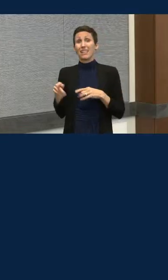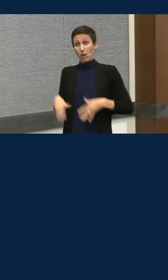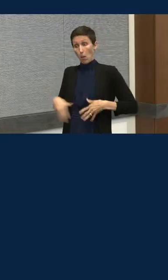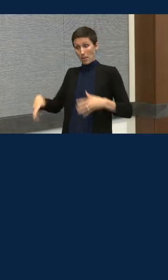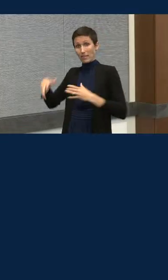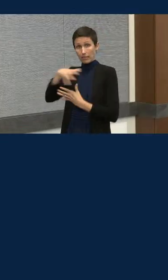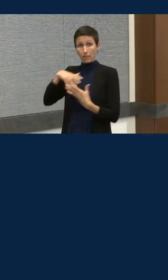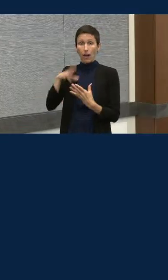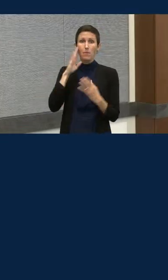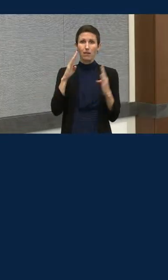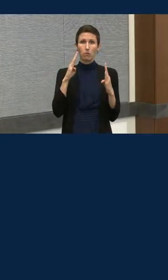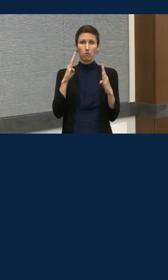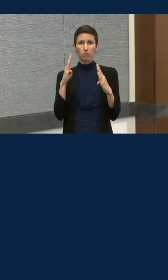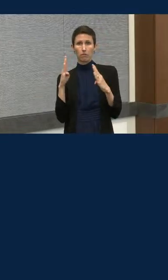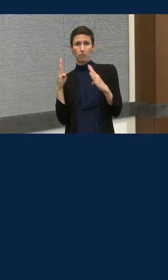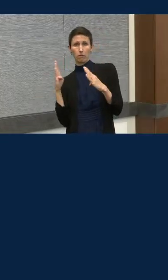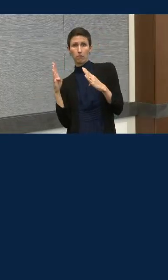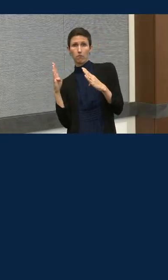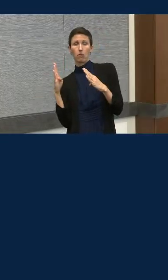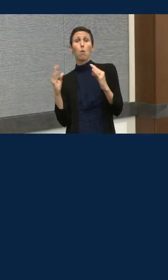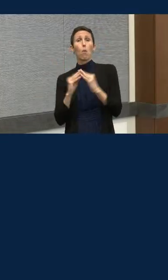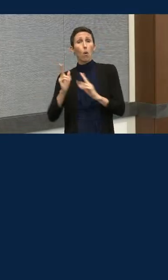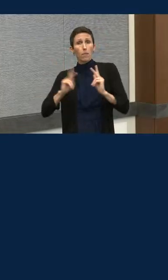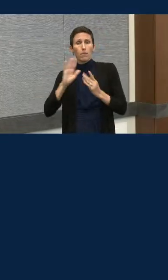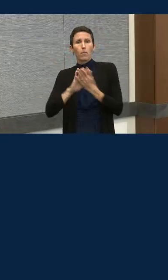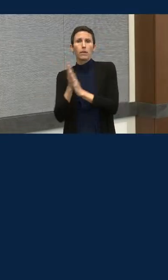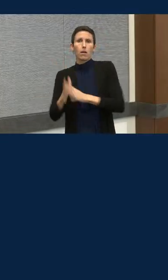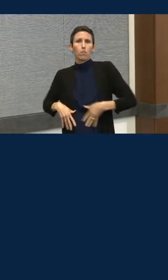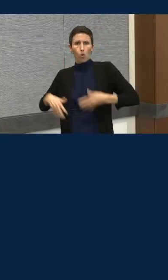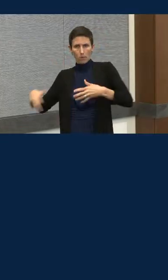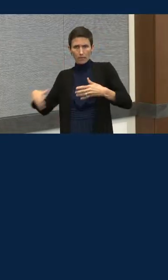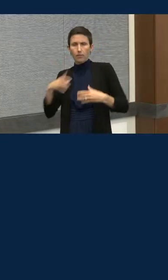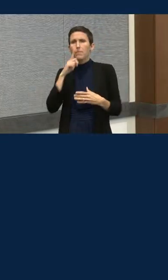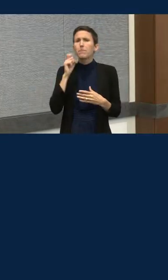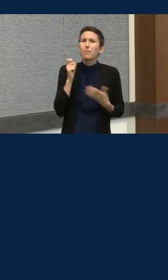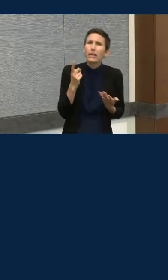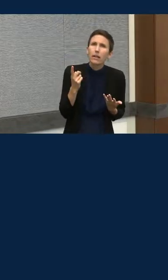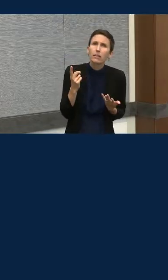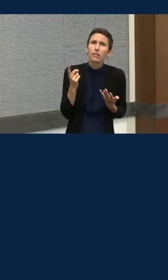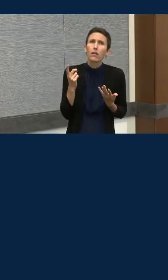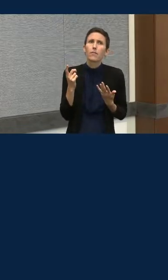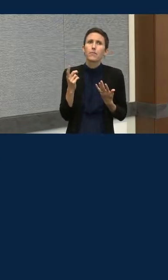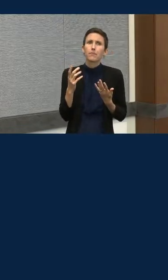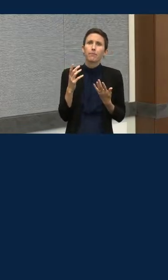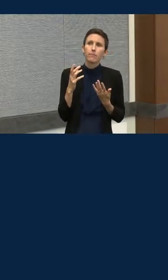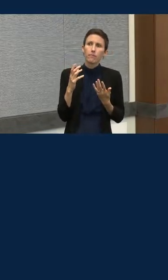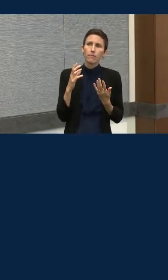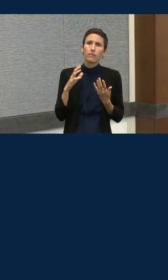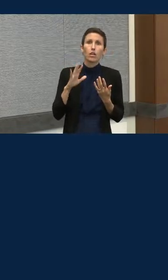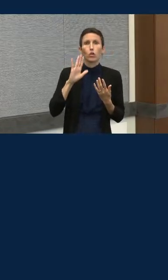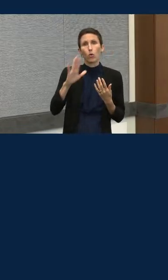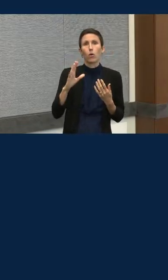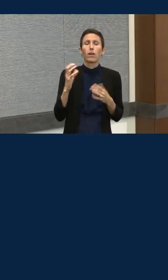shifts to the right and more people become obese. Because of